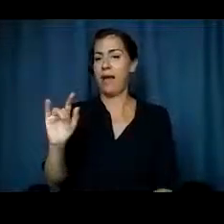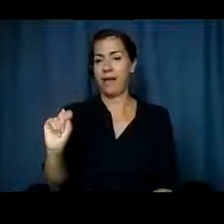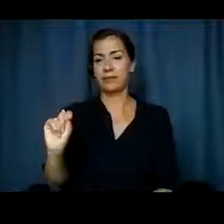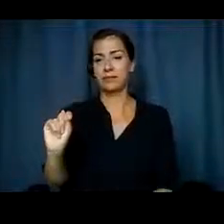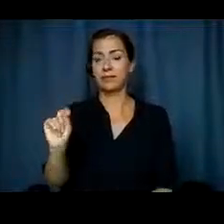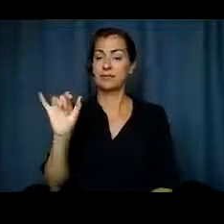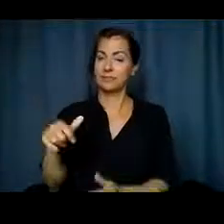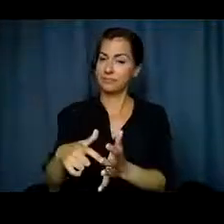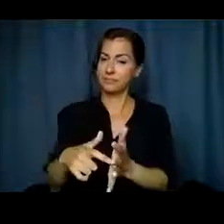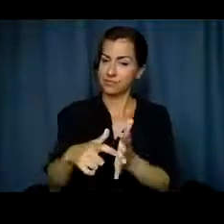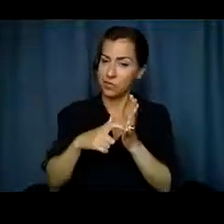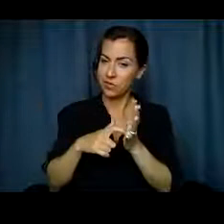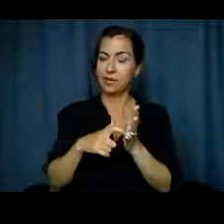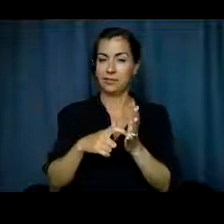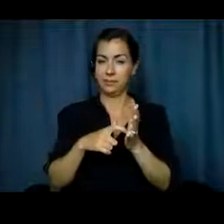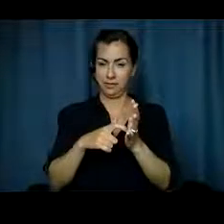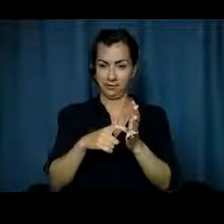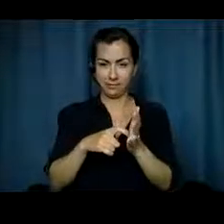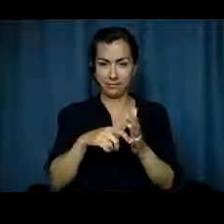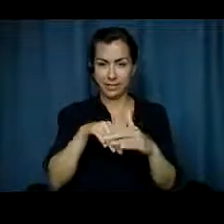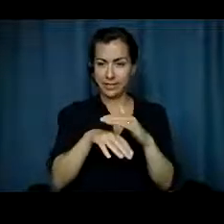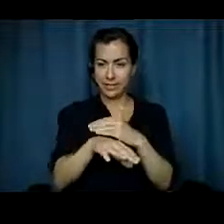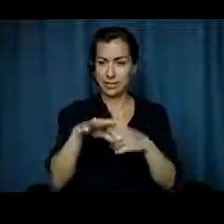reading in conventional print